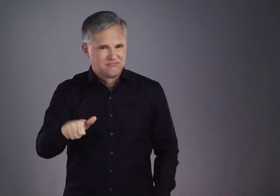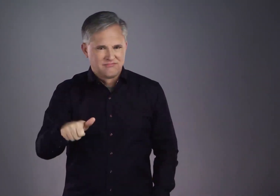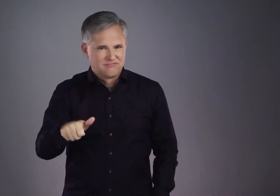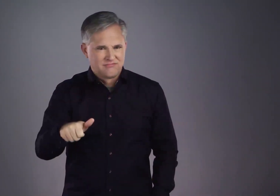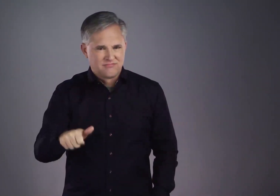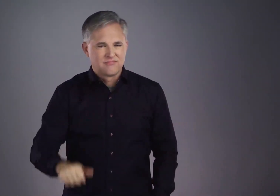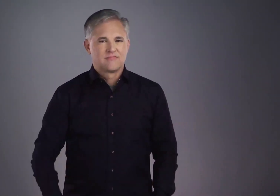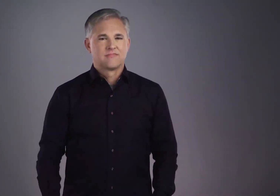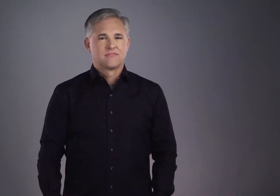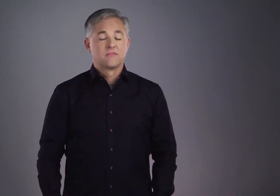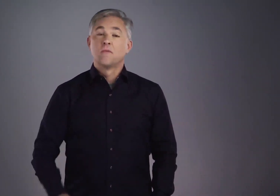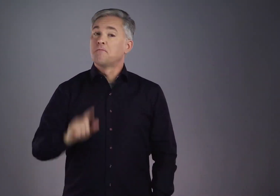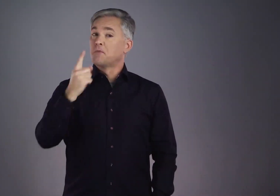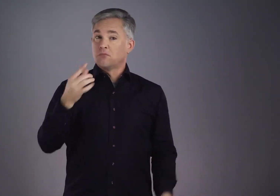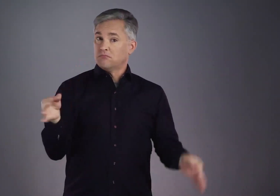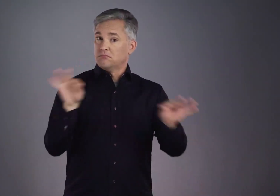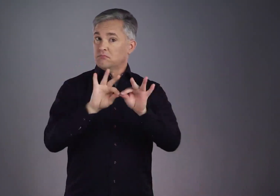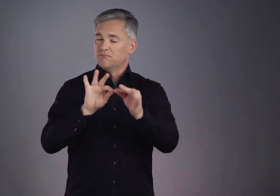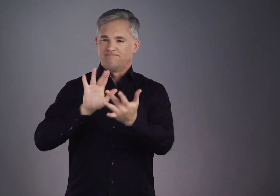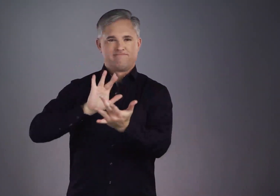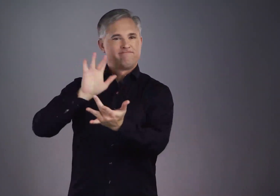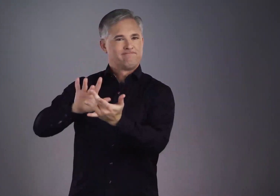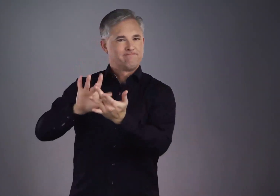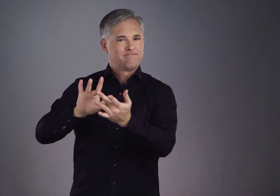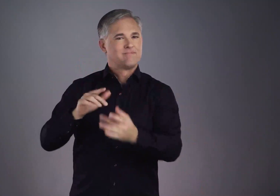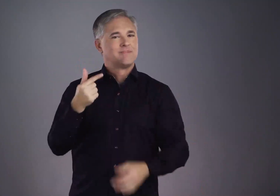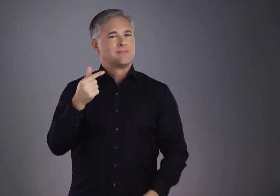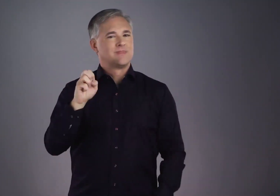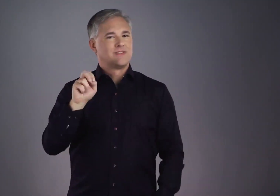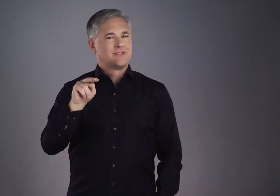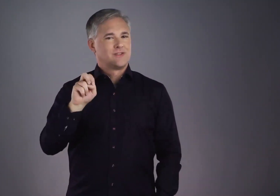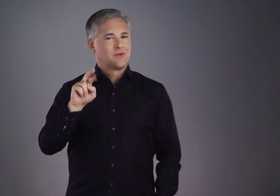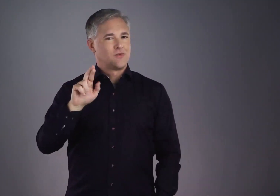On such issues our common welfare is paramount.